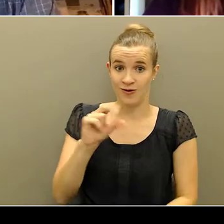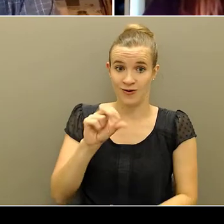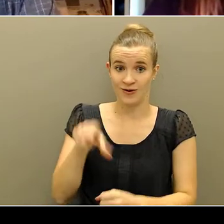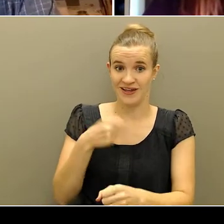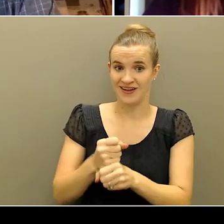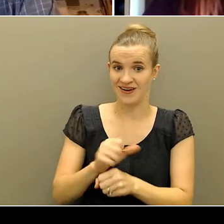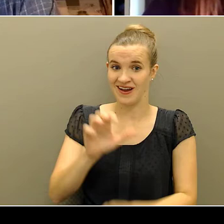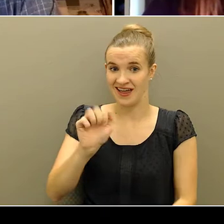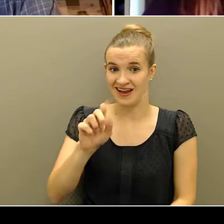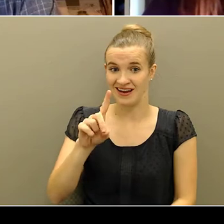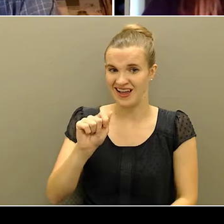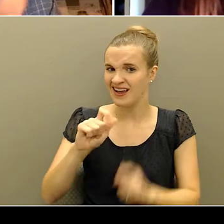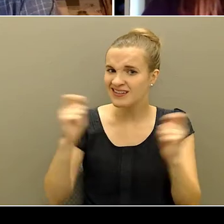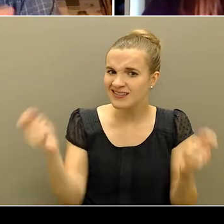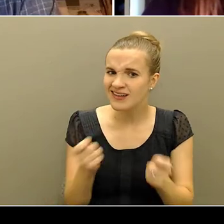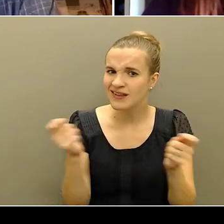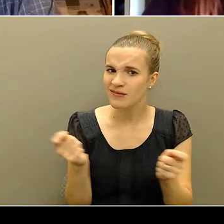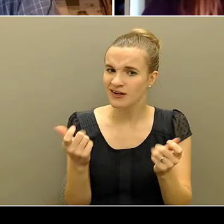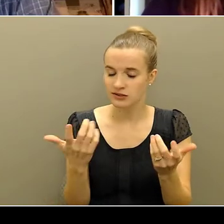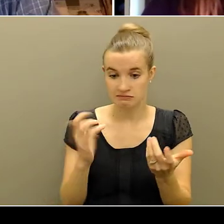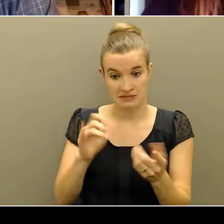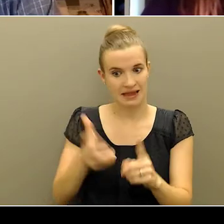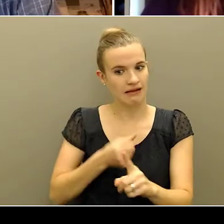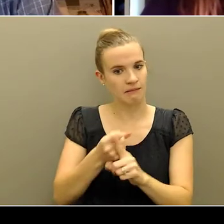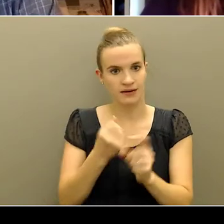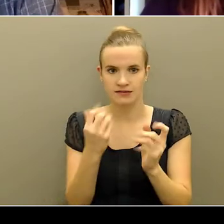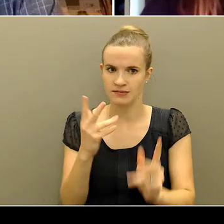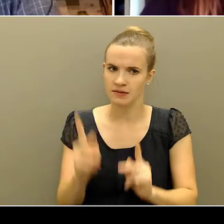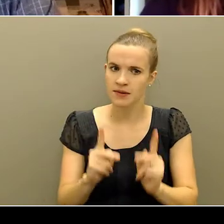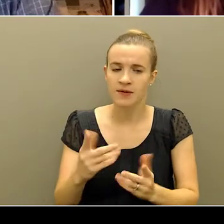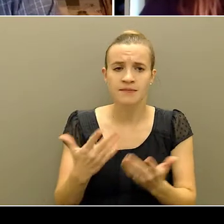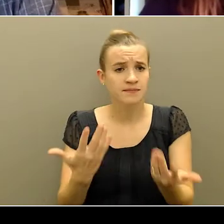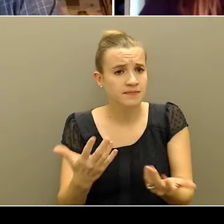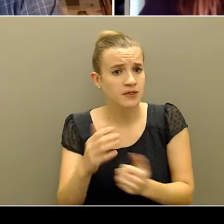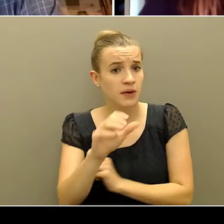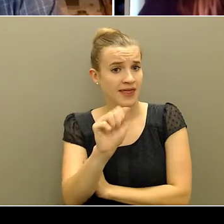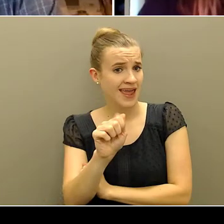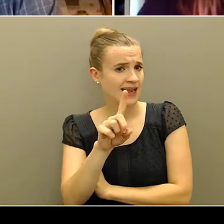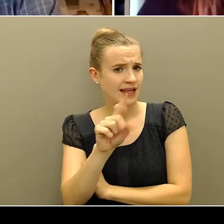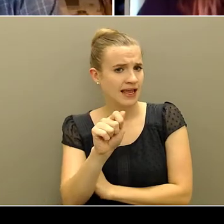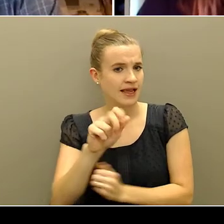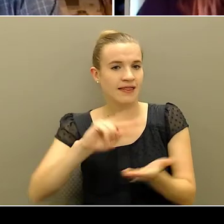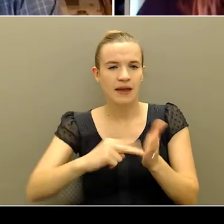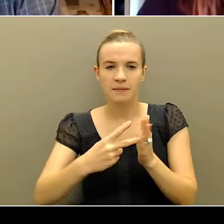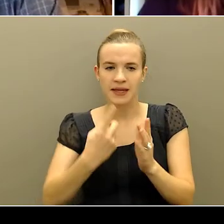people, but what is, what does the ADA mean to you at this point in your life?